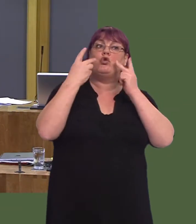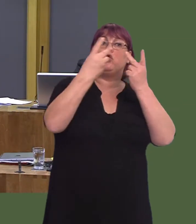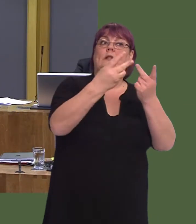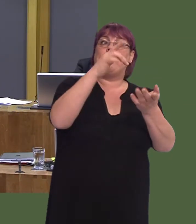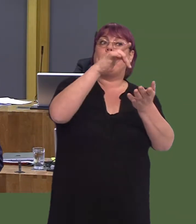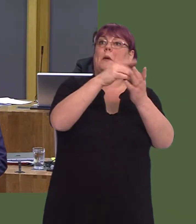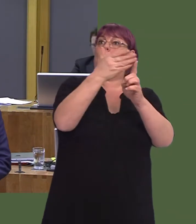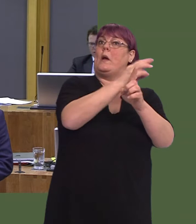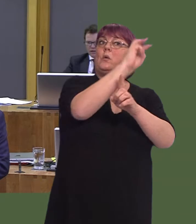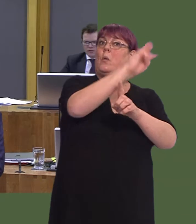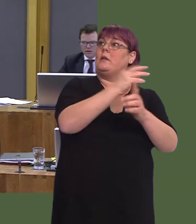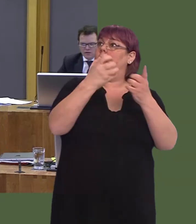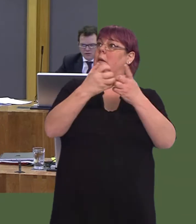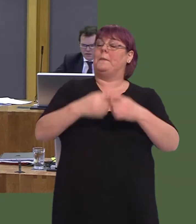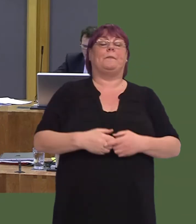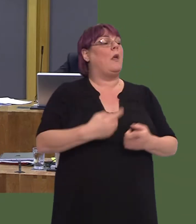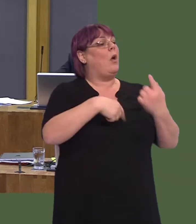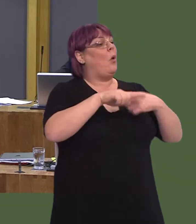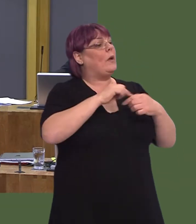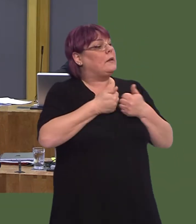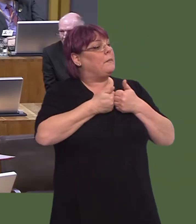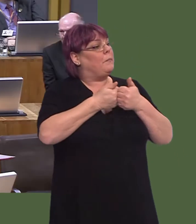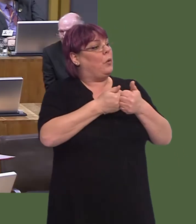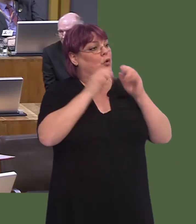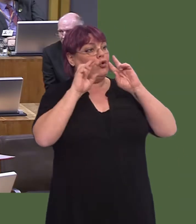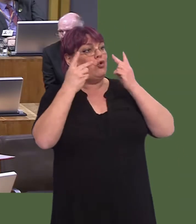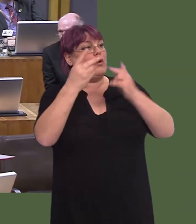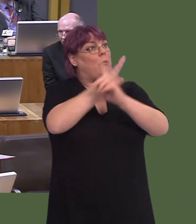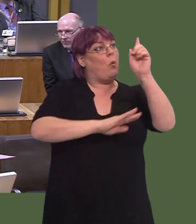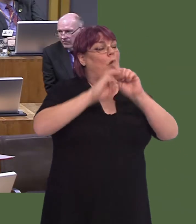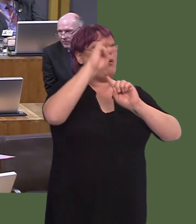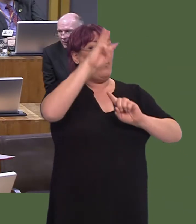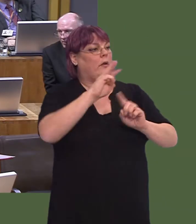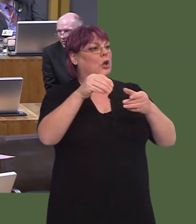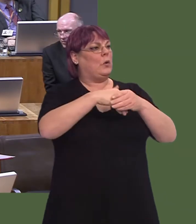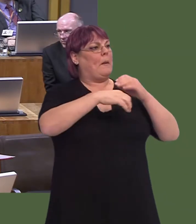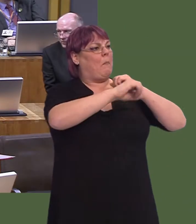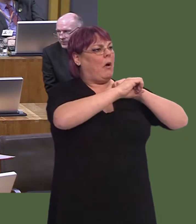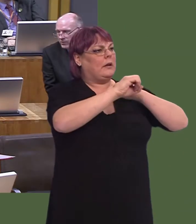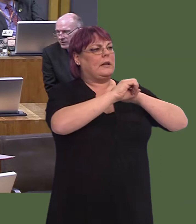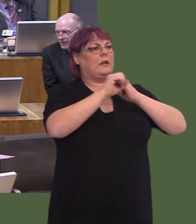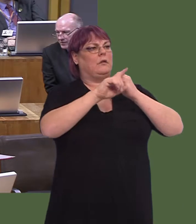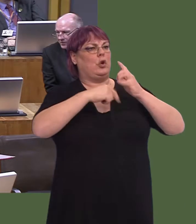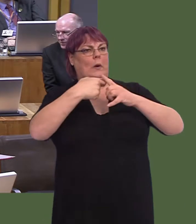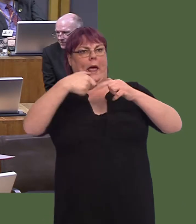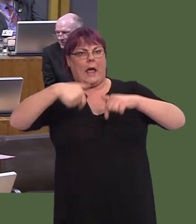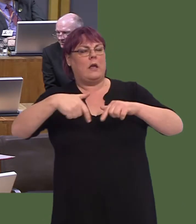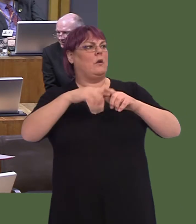out our priorities to support the tourism industry right across Wales. That includes marketing campaigns in the UK and overseas, capital development funding